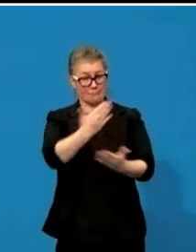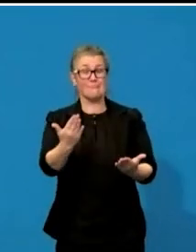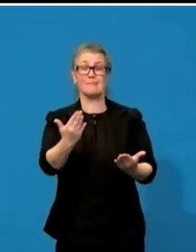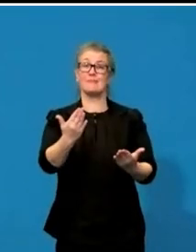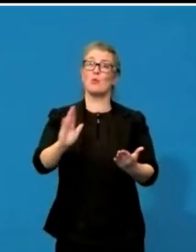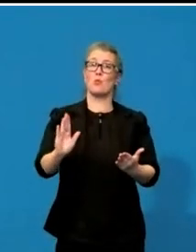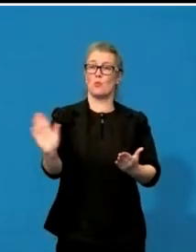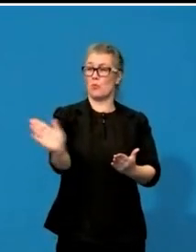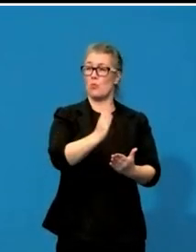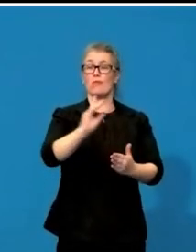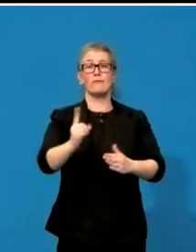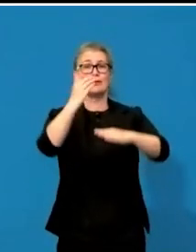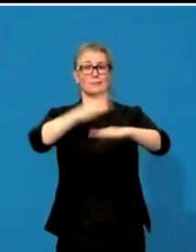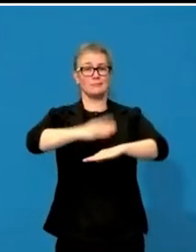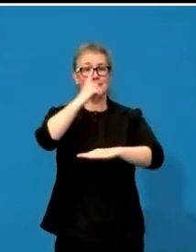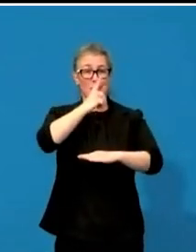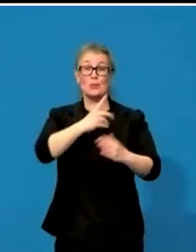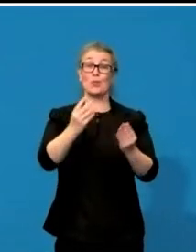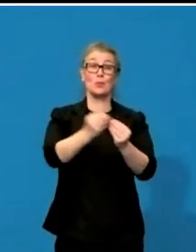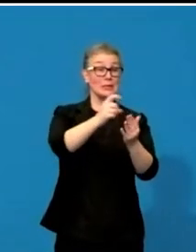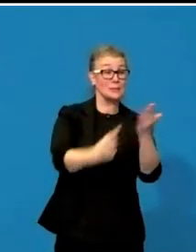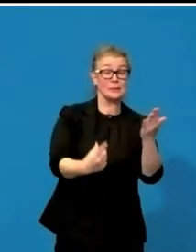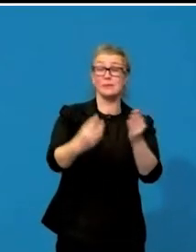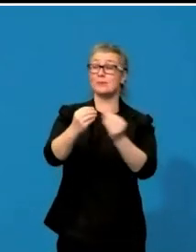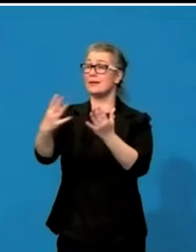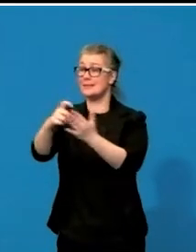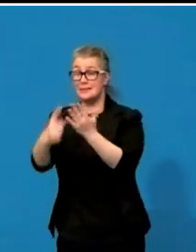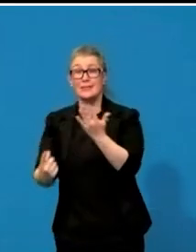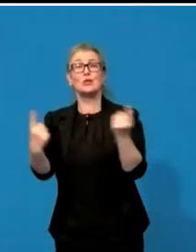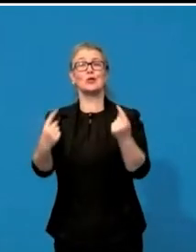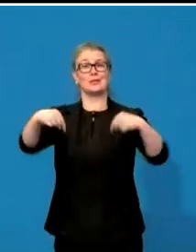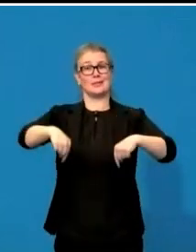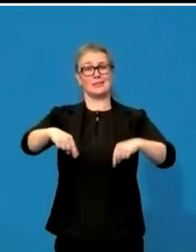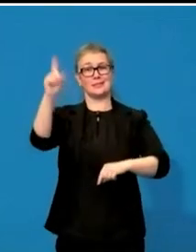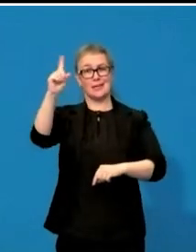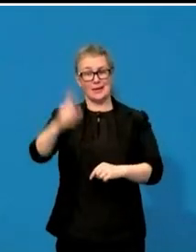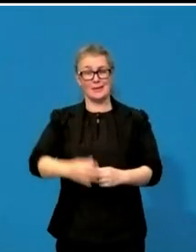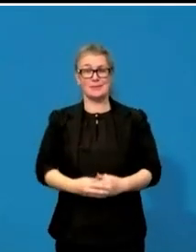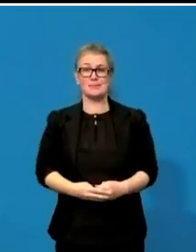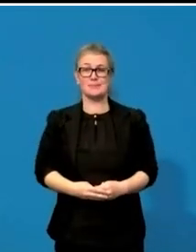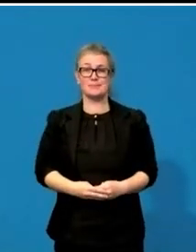and without disability attending the public hearing in person and following the public hearing online.